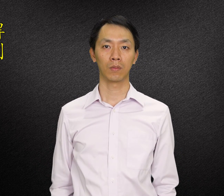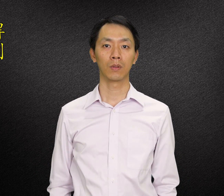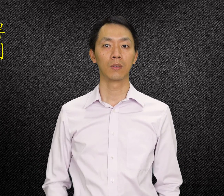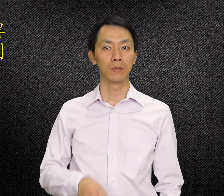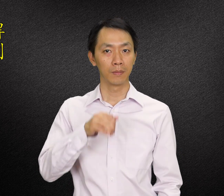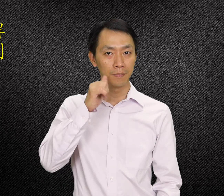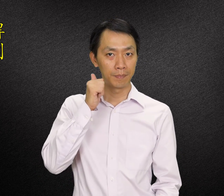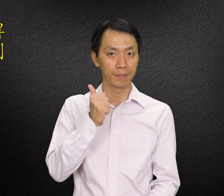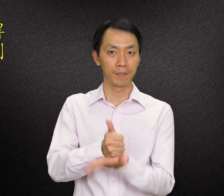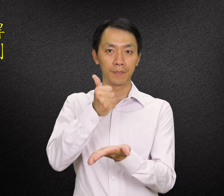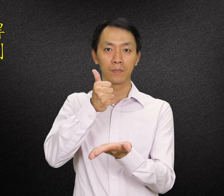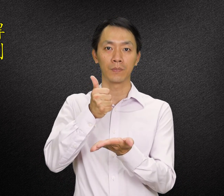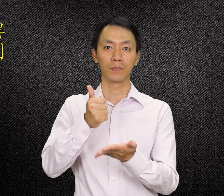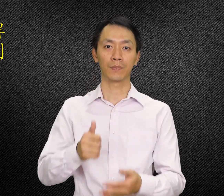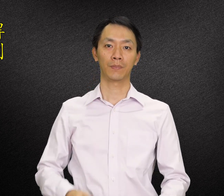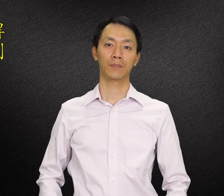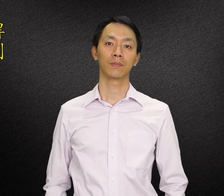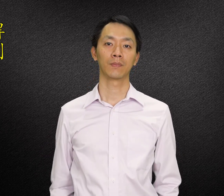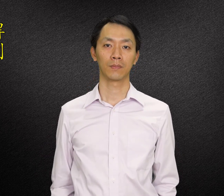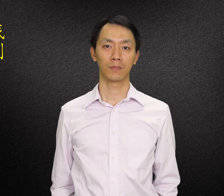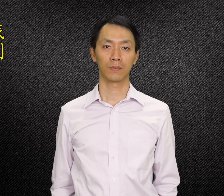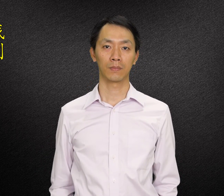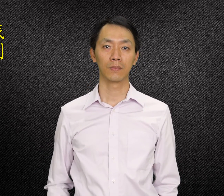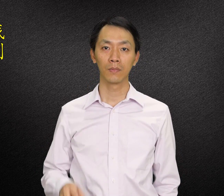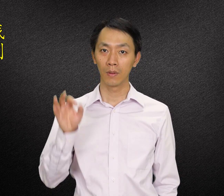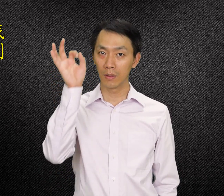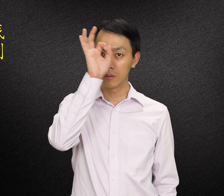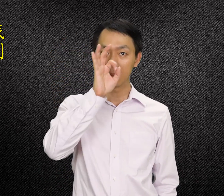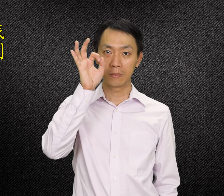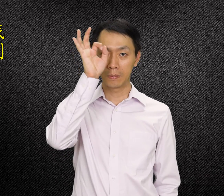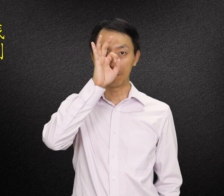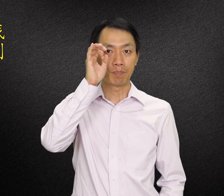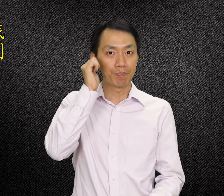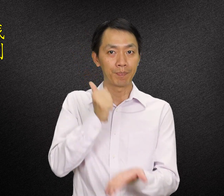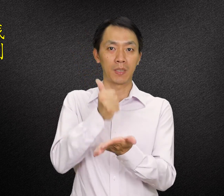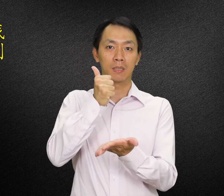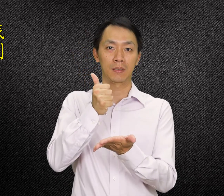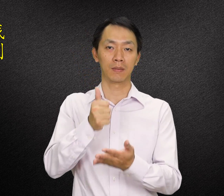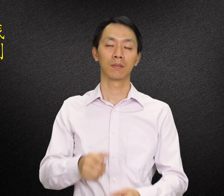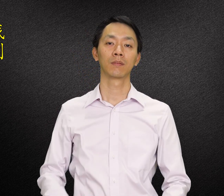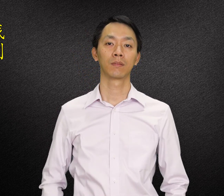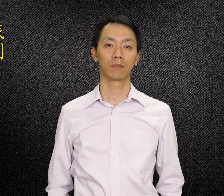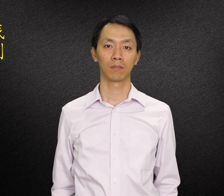get / achieve have found (find + get)